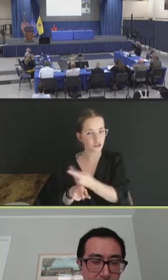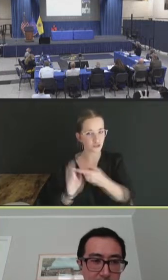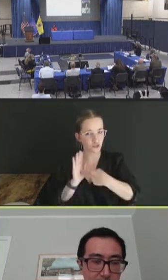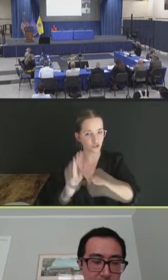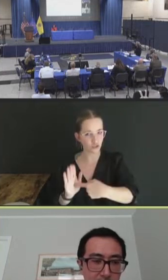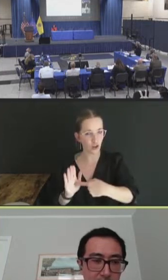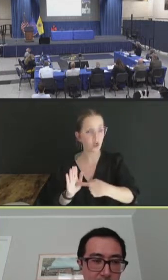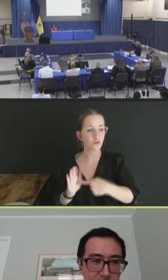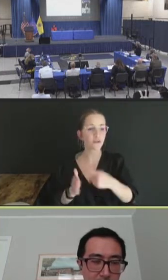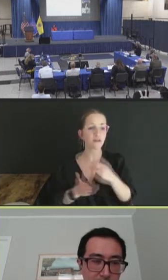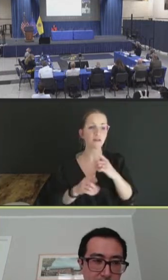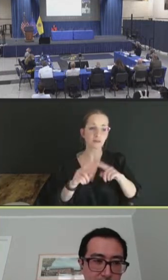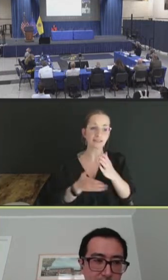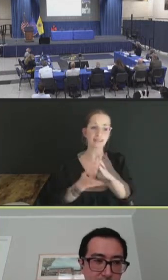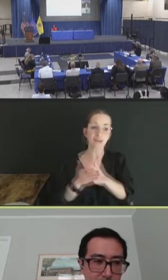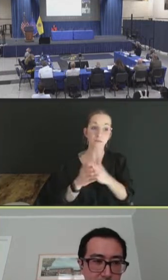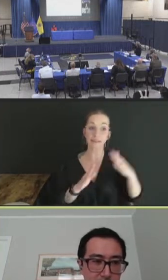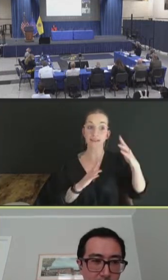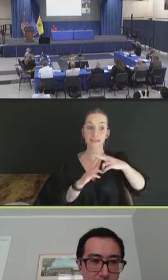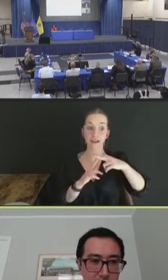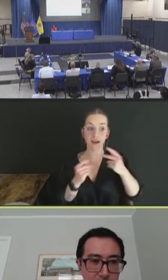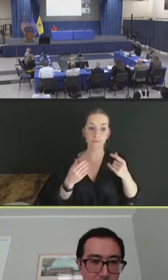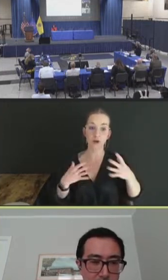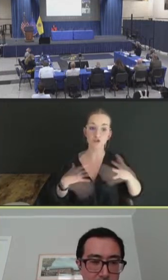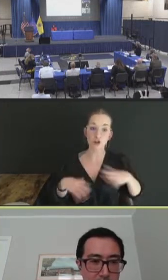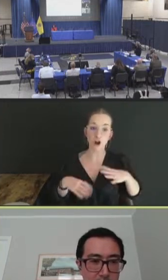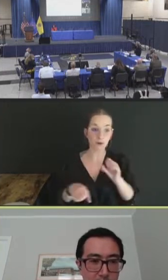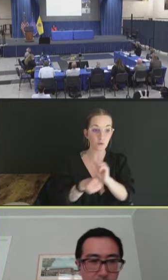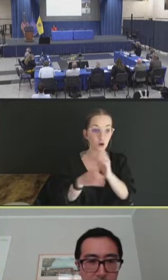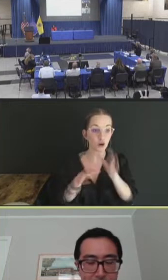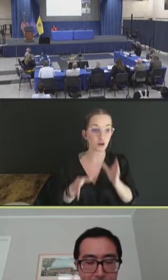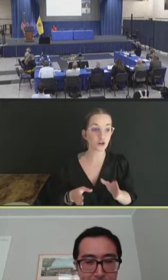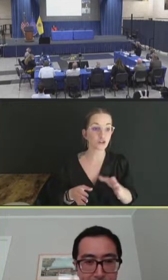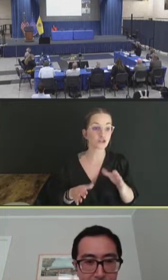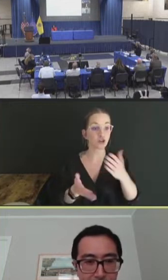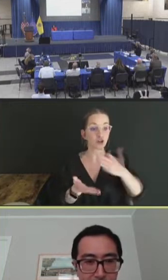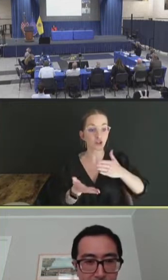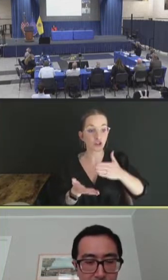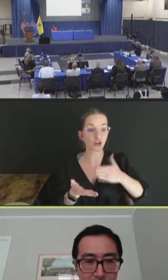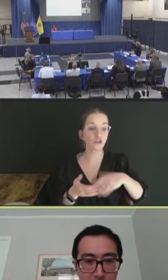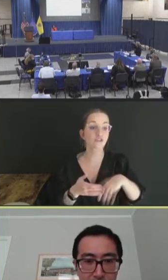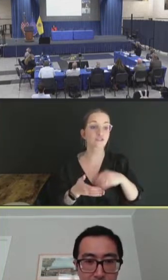the top include government workers, cooks, agricultural workers, et cetera. Next slide.